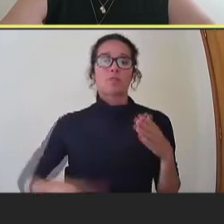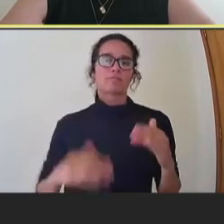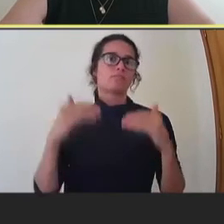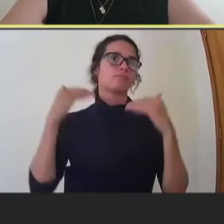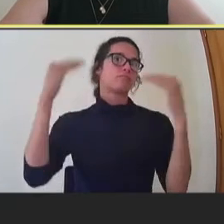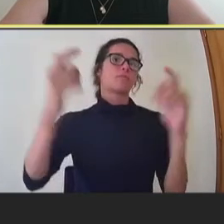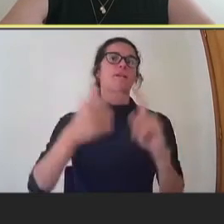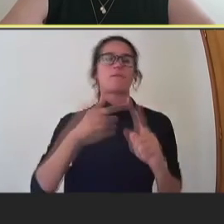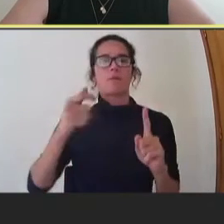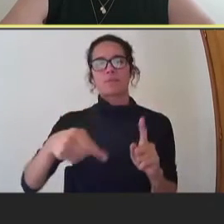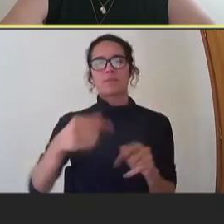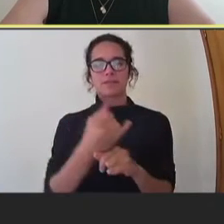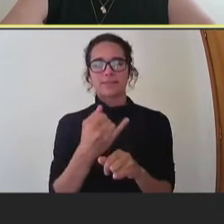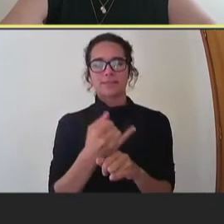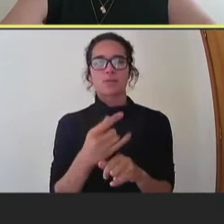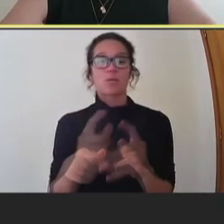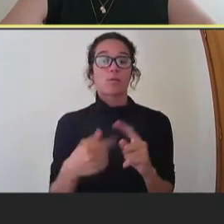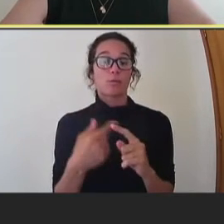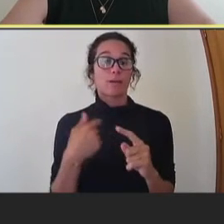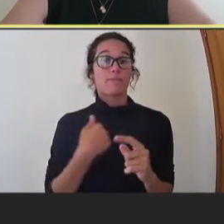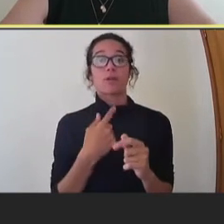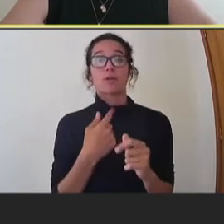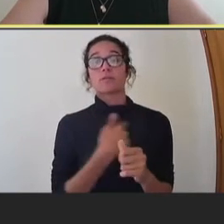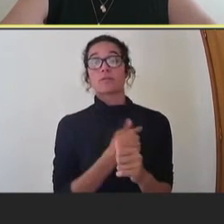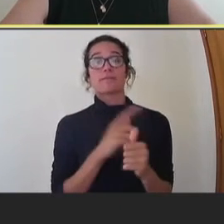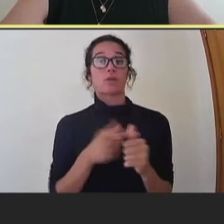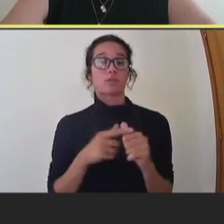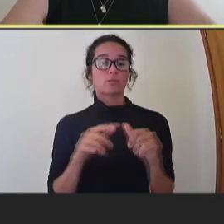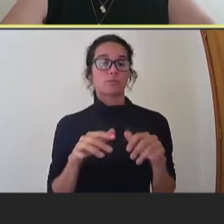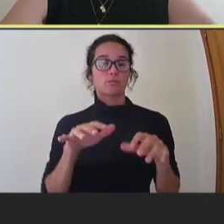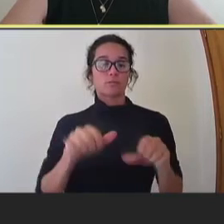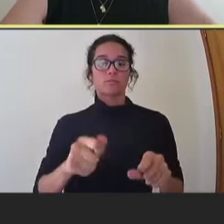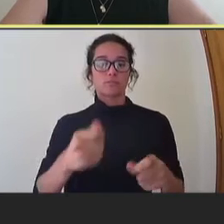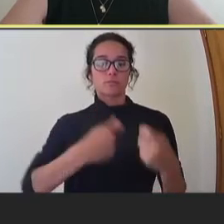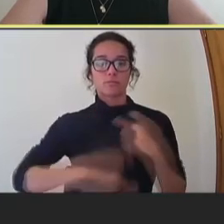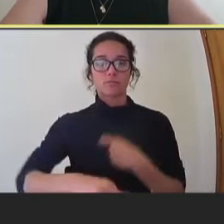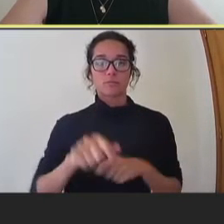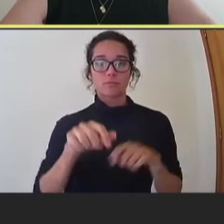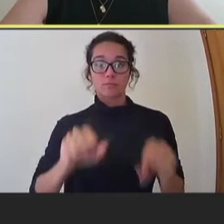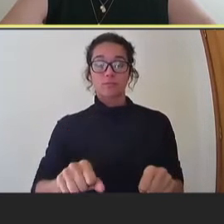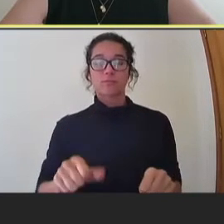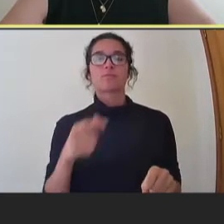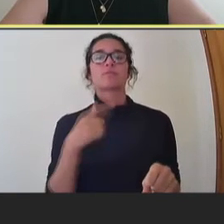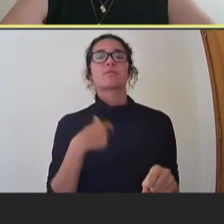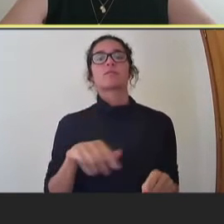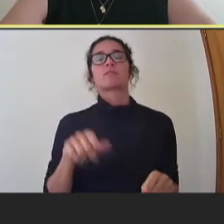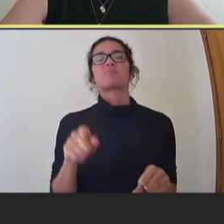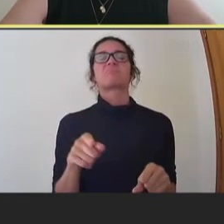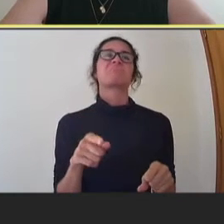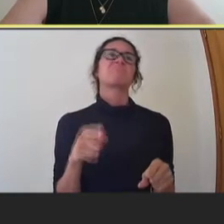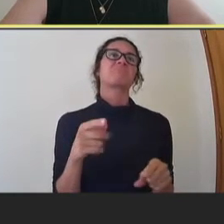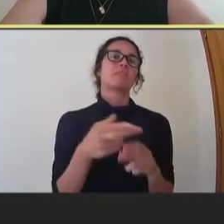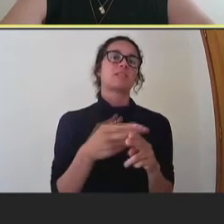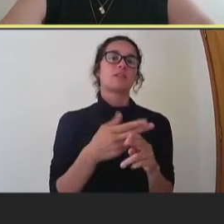over the facility, the yield for the seasonal vaccine was sitting at about 2 million. And now,